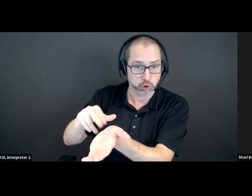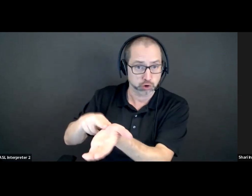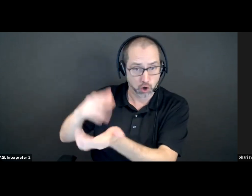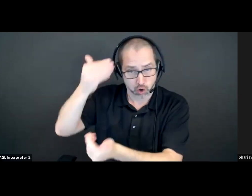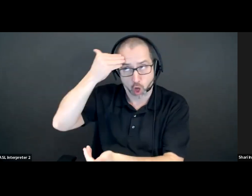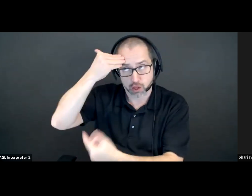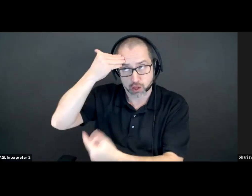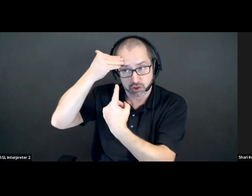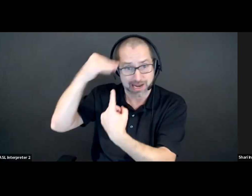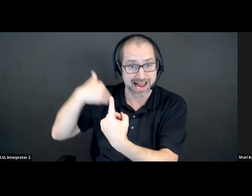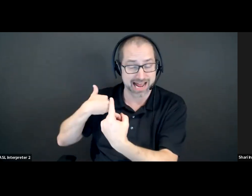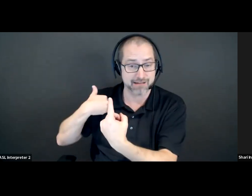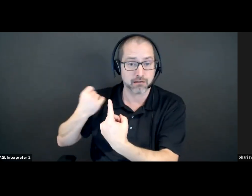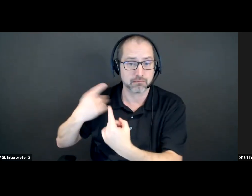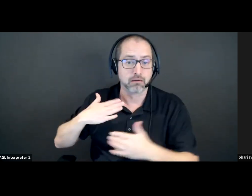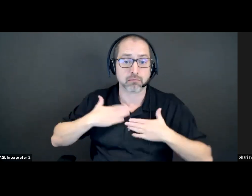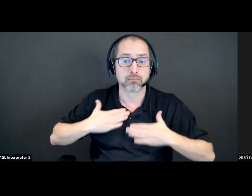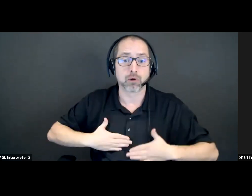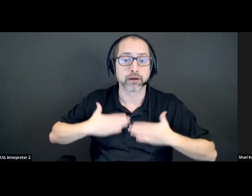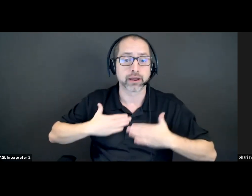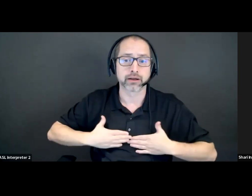but physically I can't do any of it.